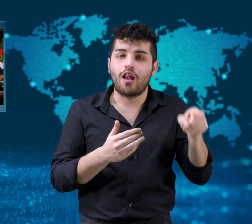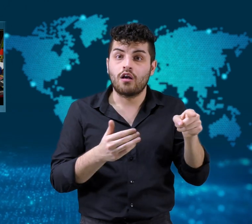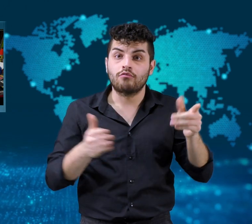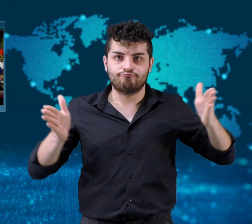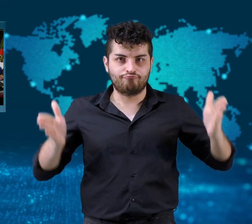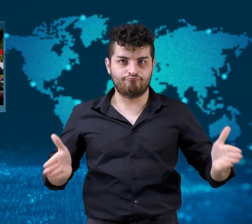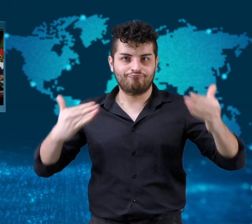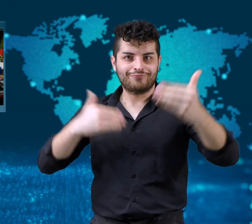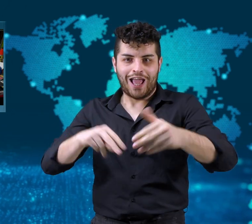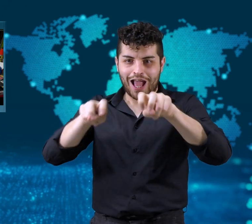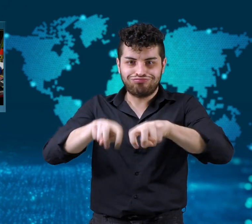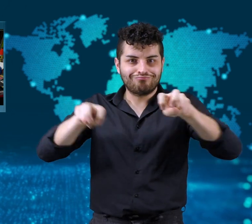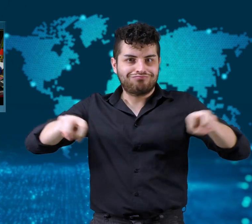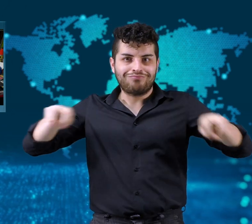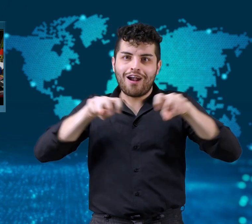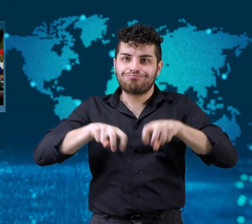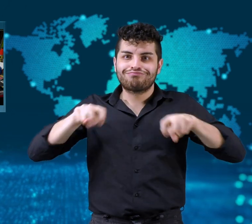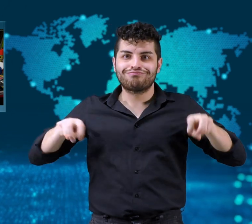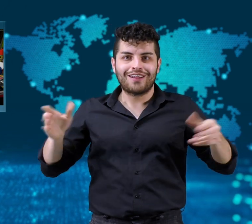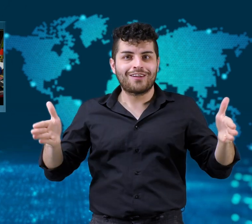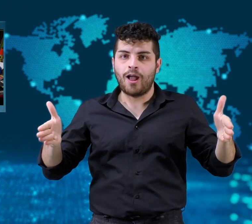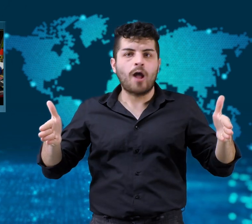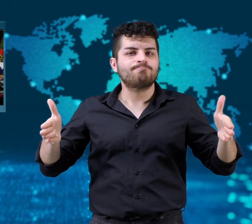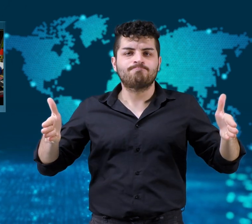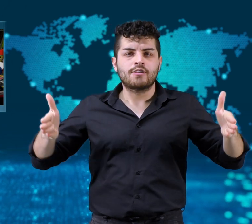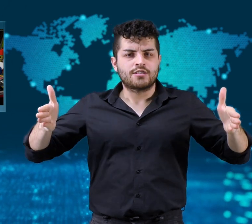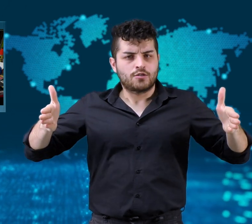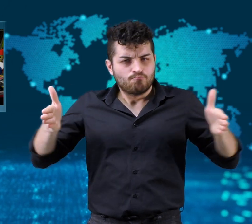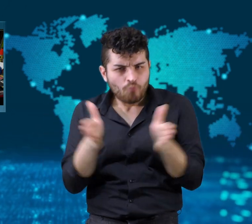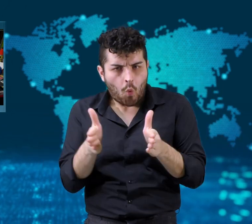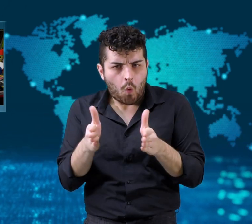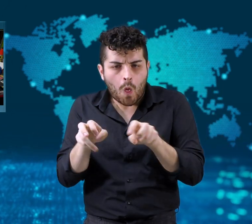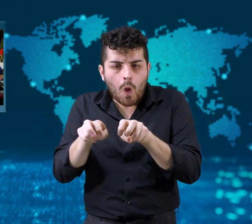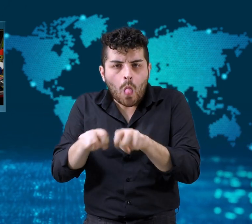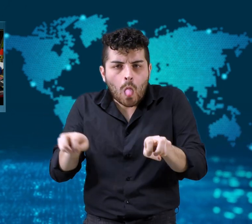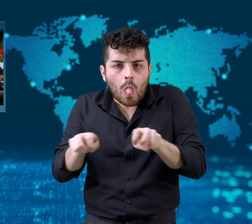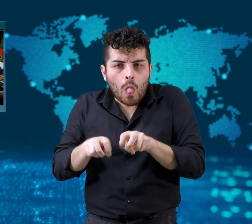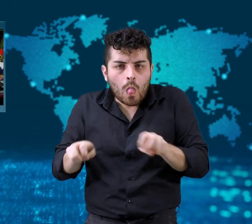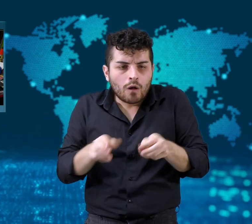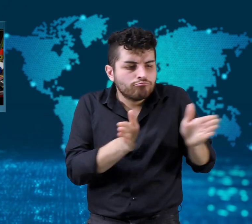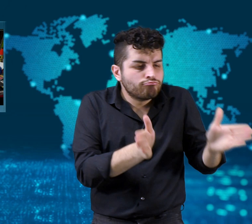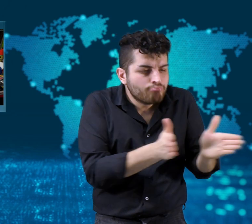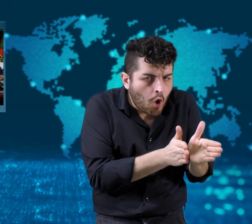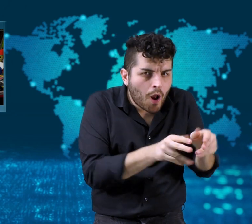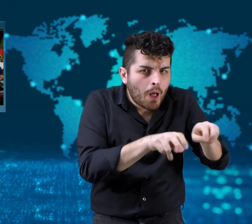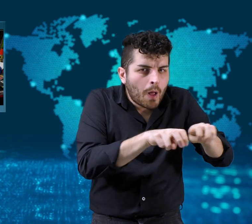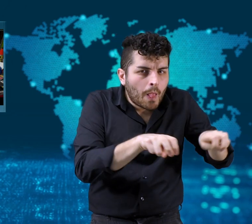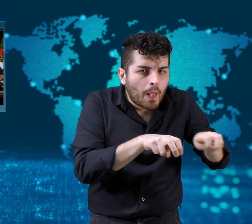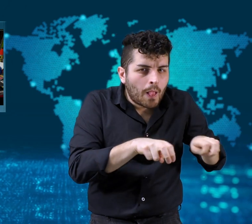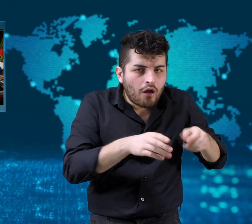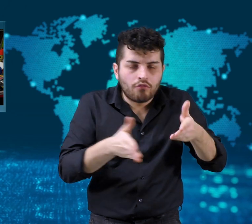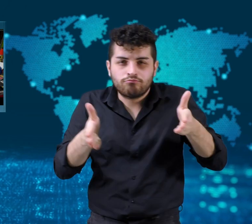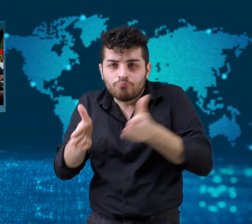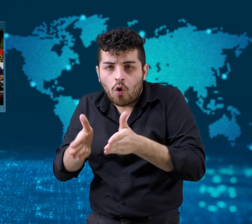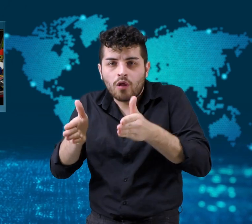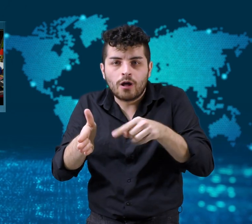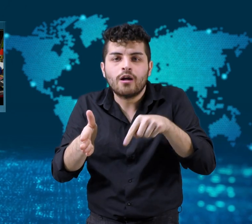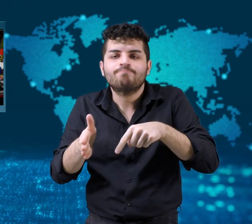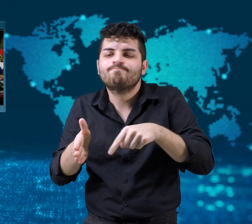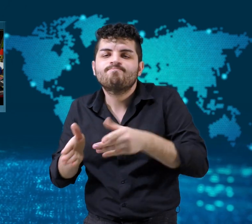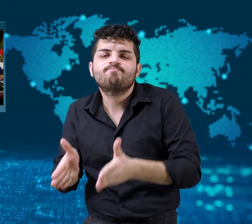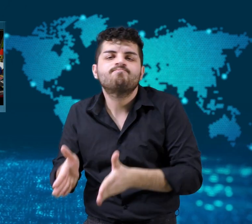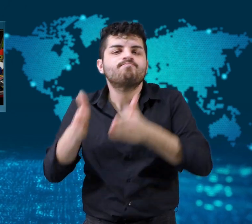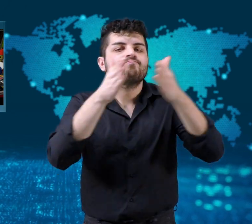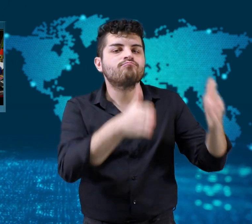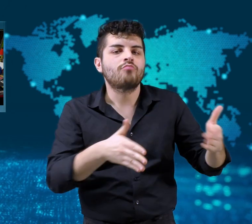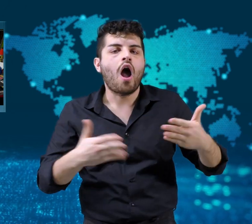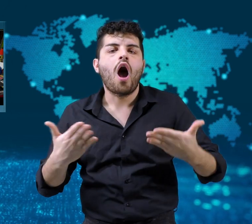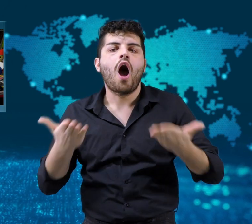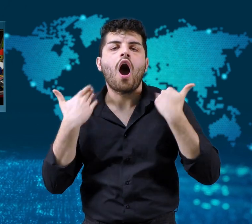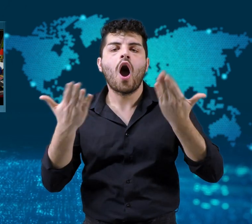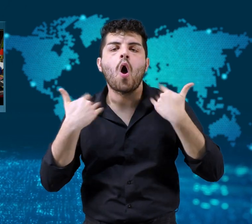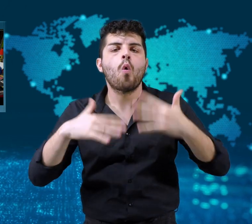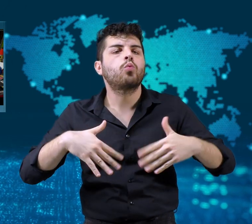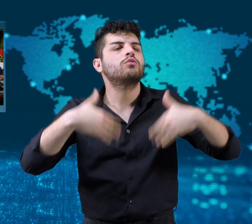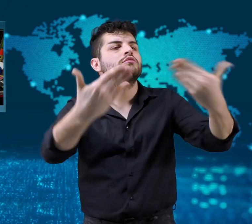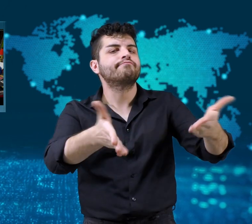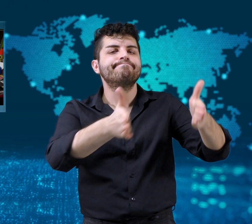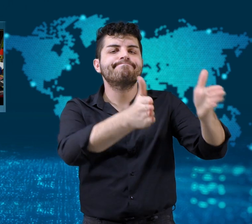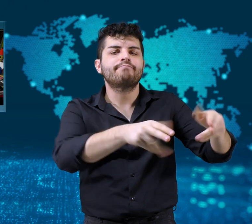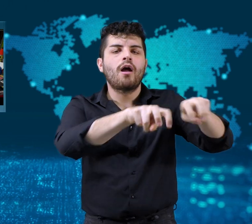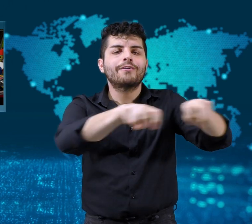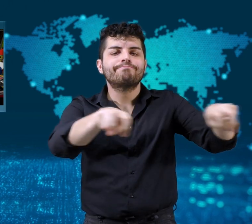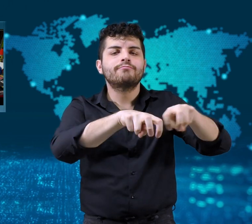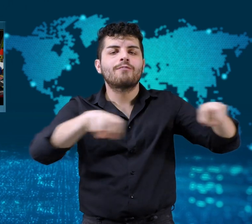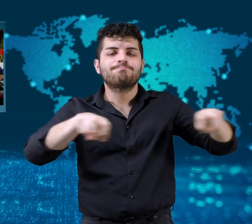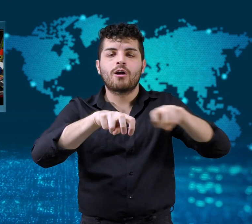Some schools have cut their class sizes or moved classes outside.